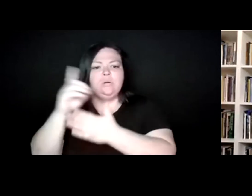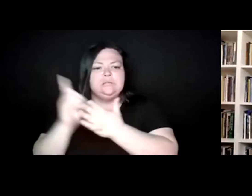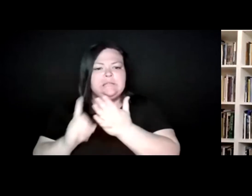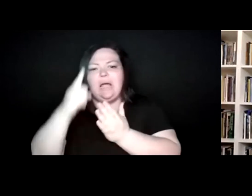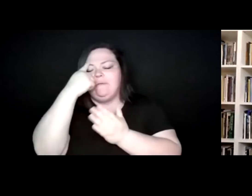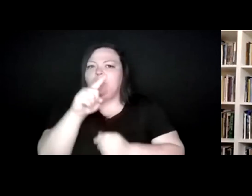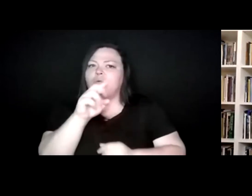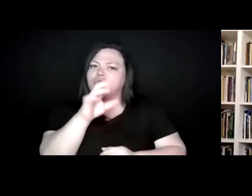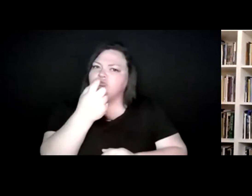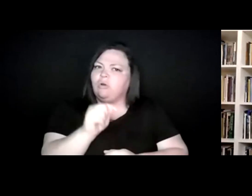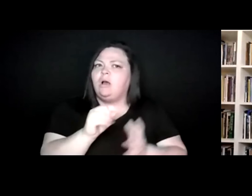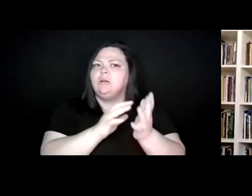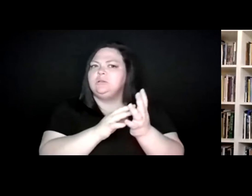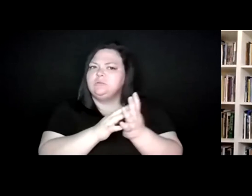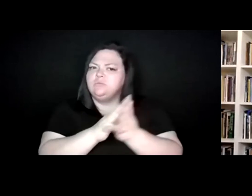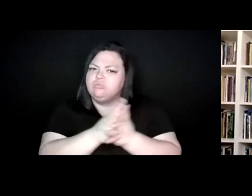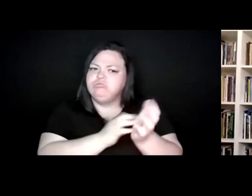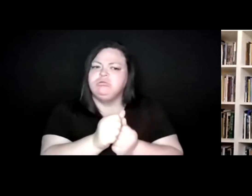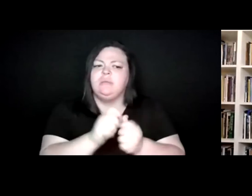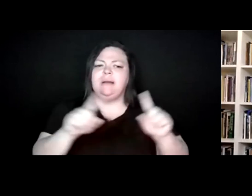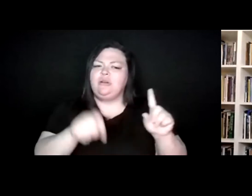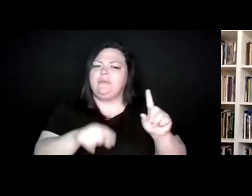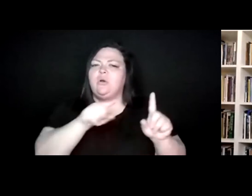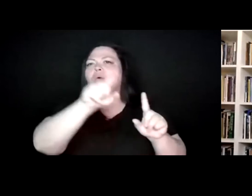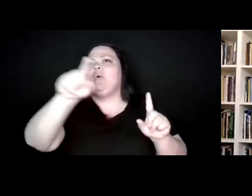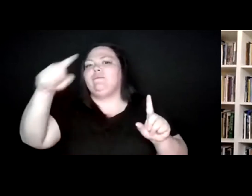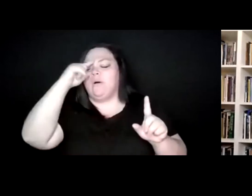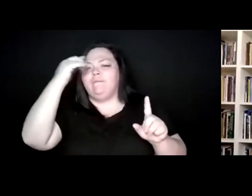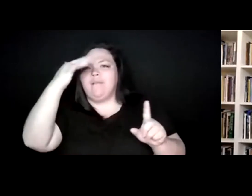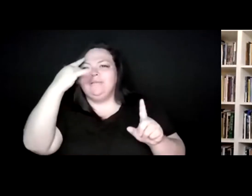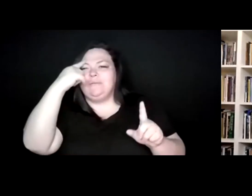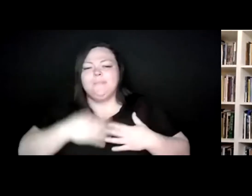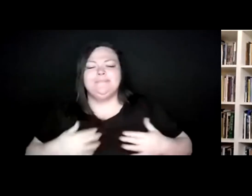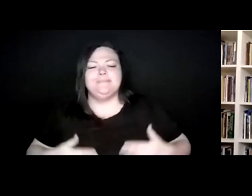You’ll have to go elsewhere for philosophies / of bodies in motion, the collision //